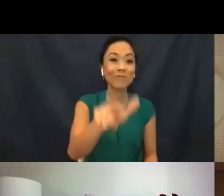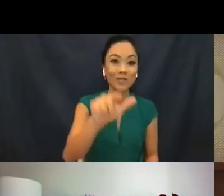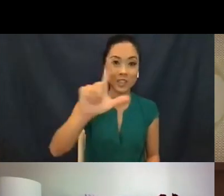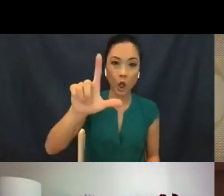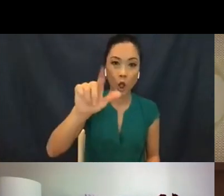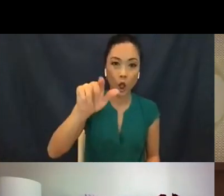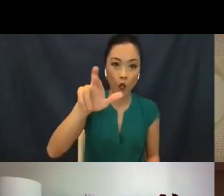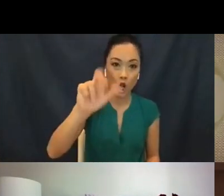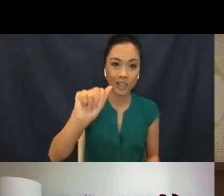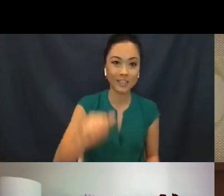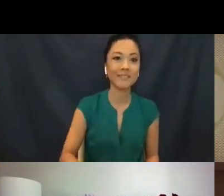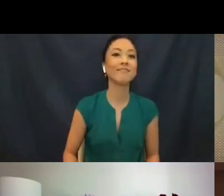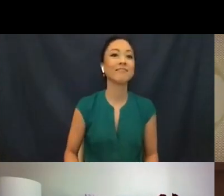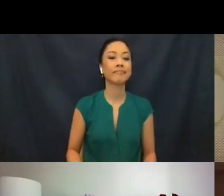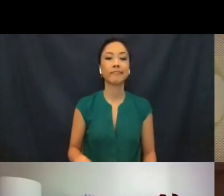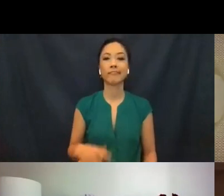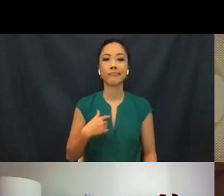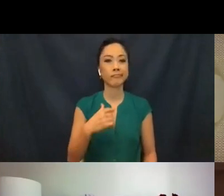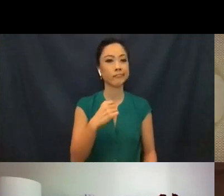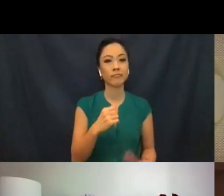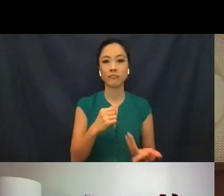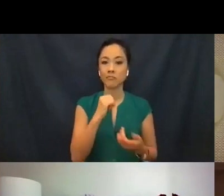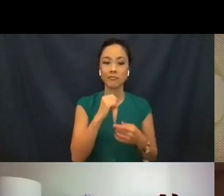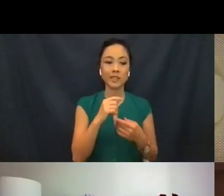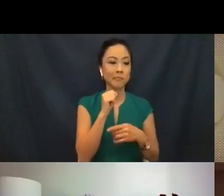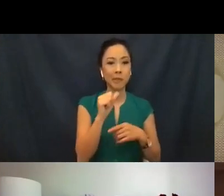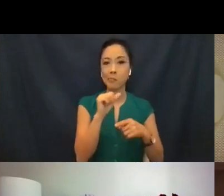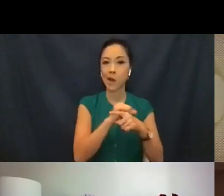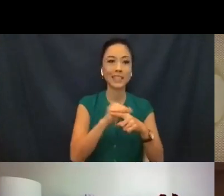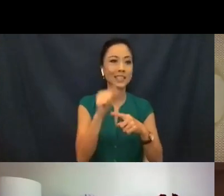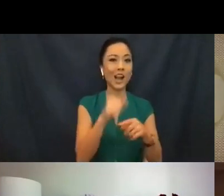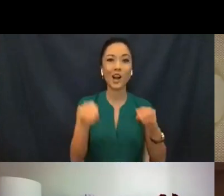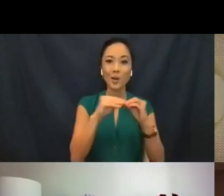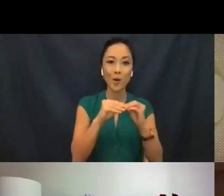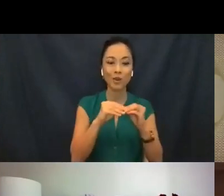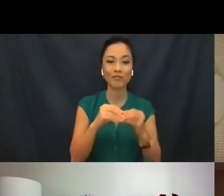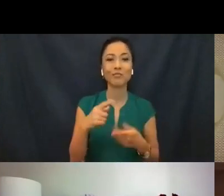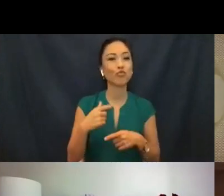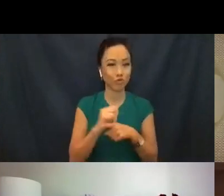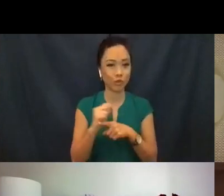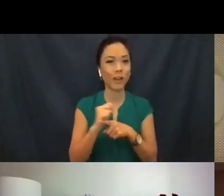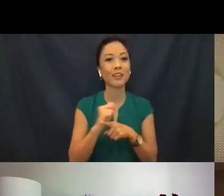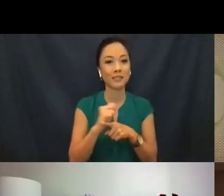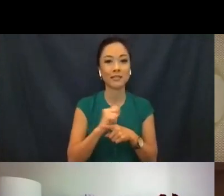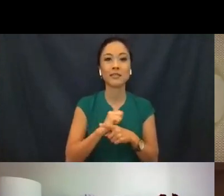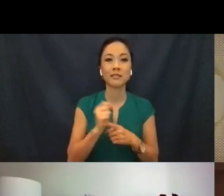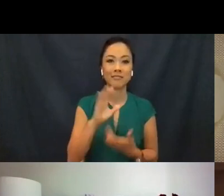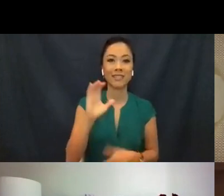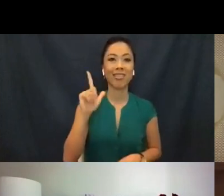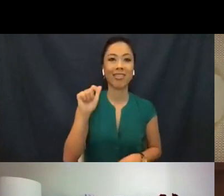practicing, classically trained modern dancer. Performed well into my 40's. I have been working